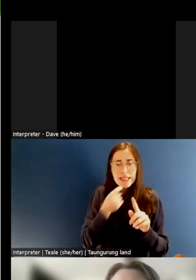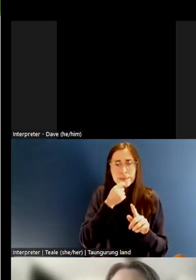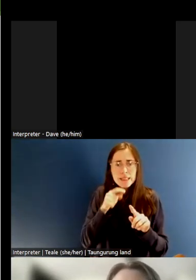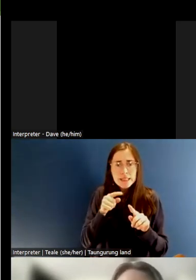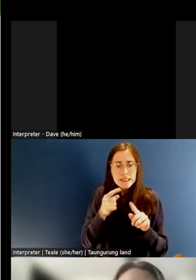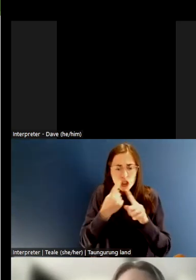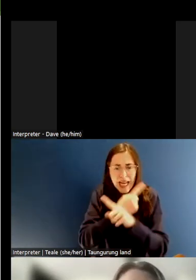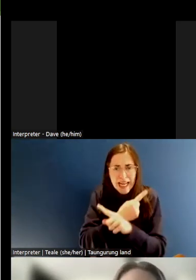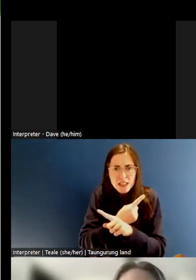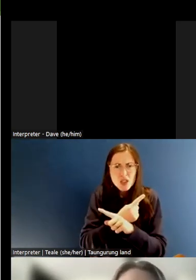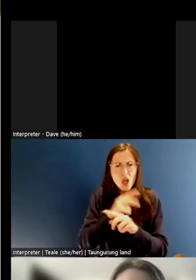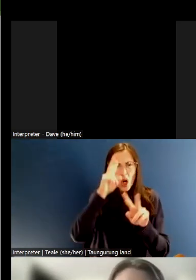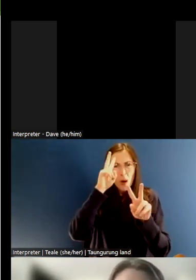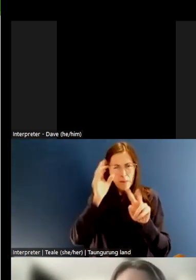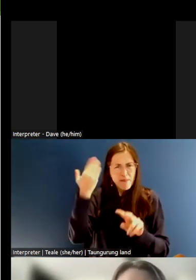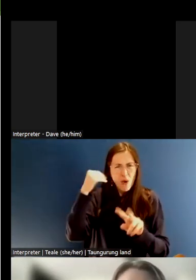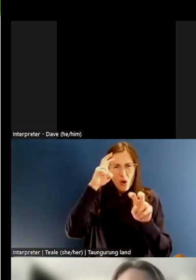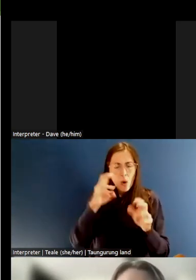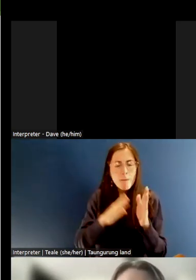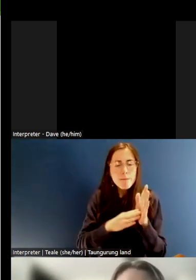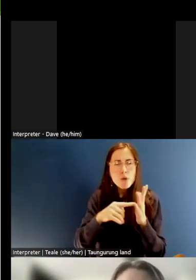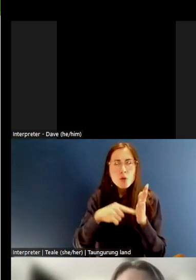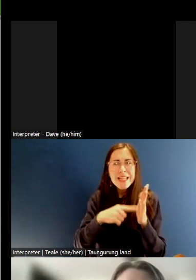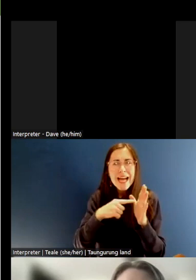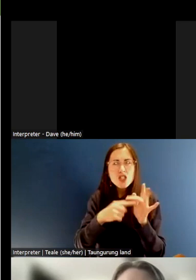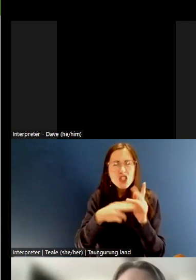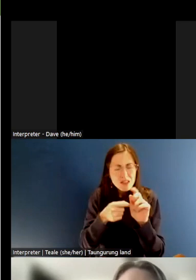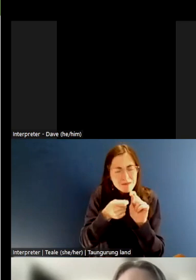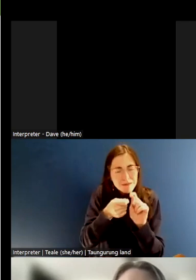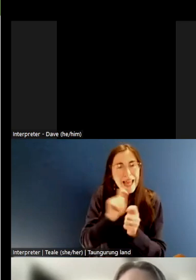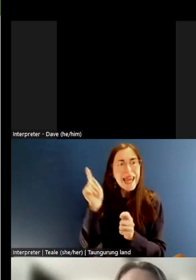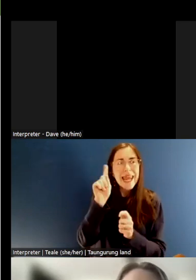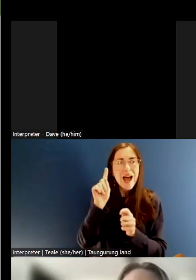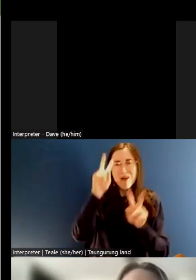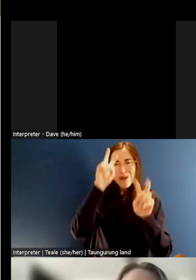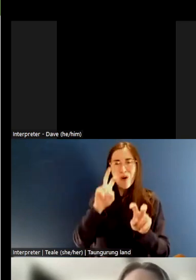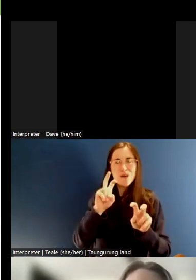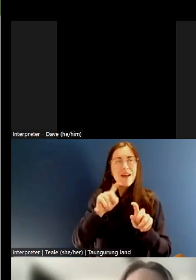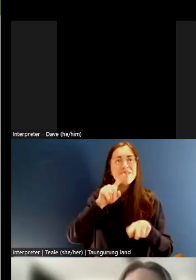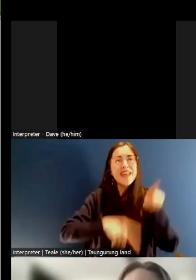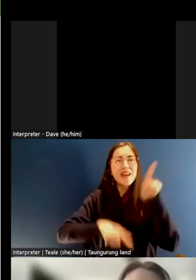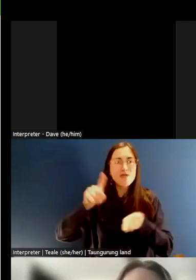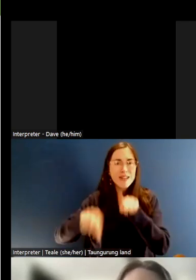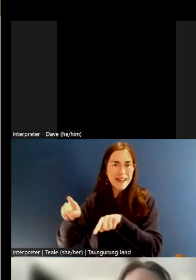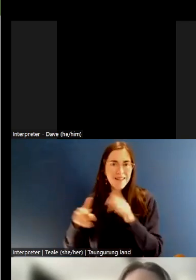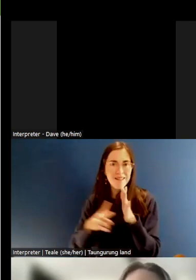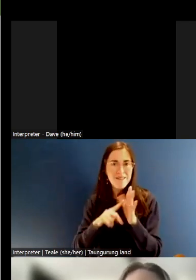people call them variants. And the genotype is what the changes are